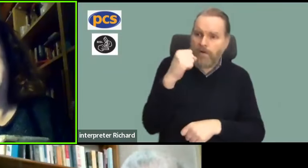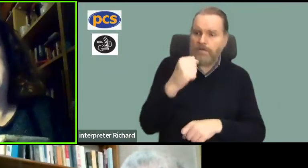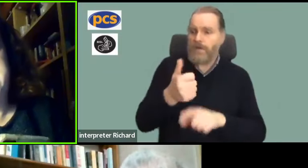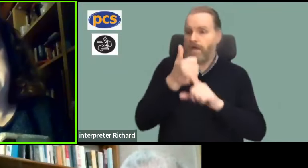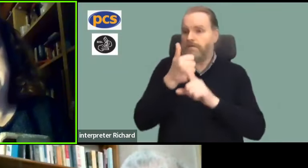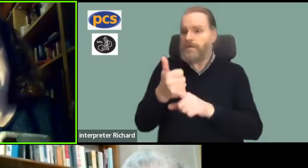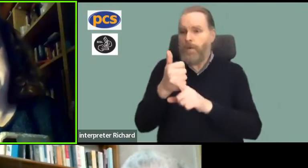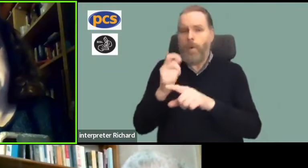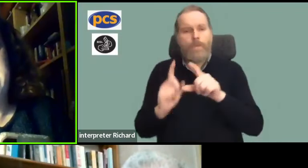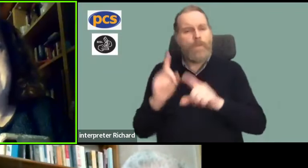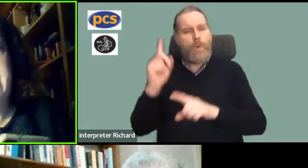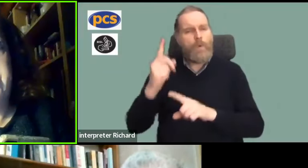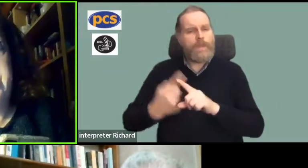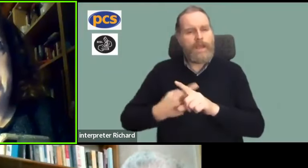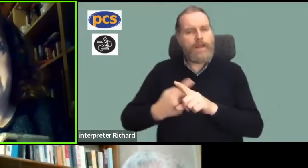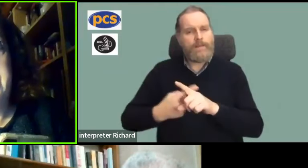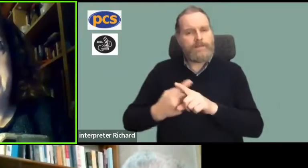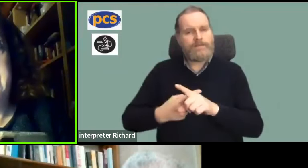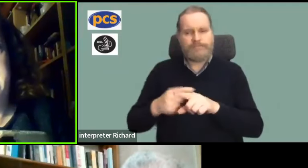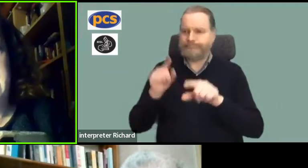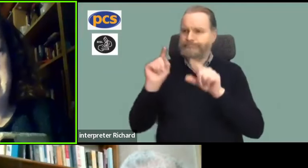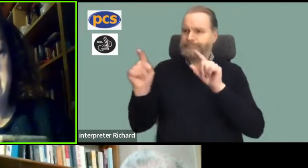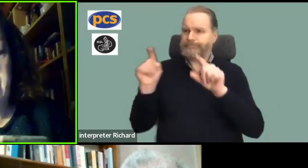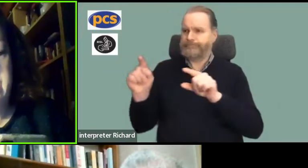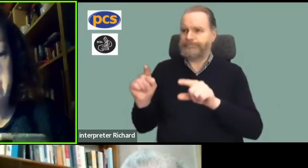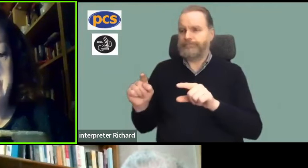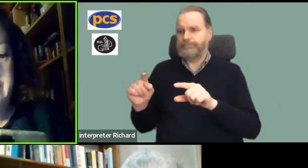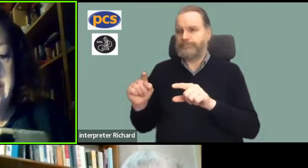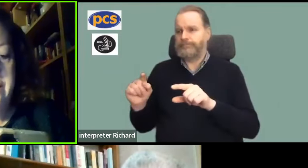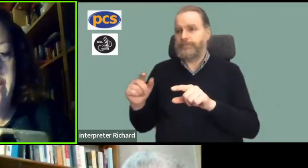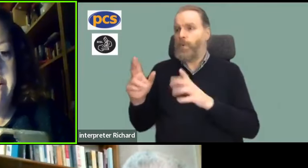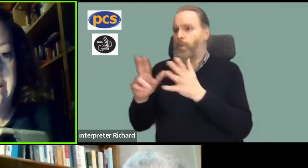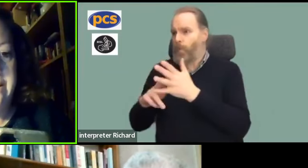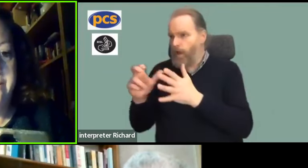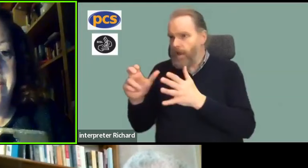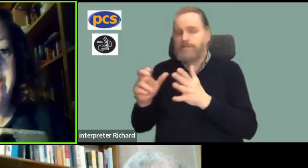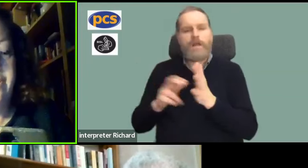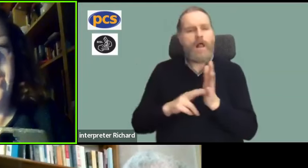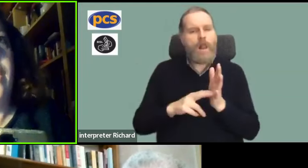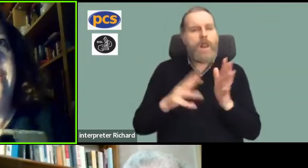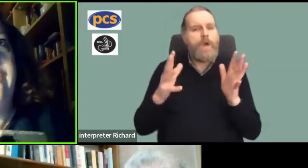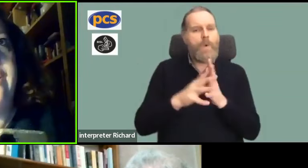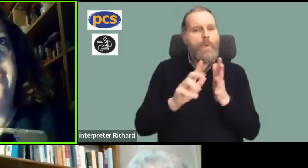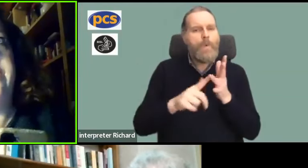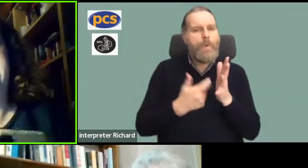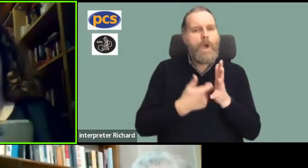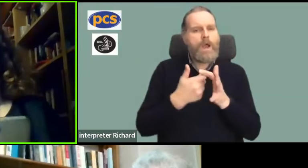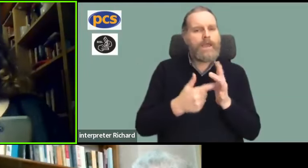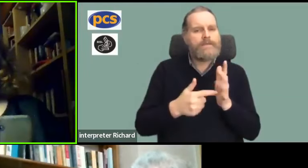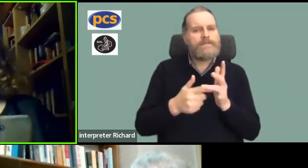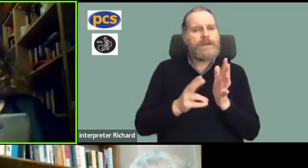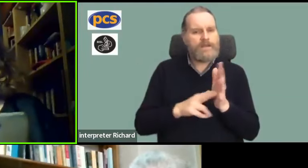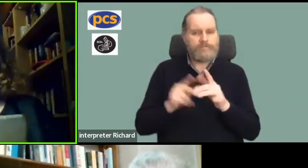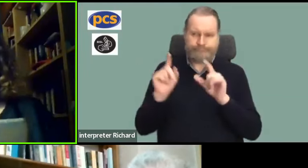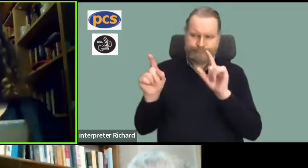and in Bell Faster. Really welcome, really well received. And, I was want to want to just send a message want to just send a message to you that we we are